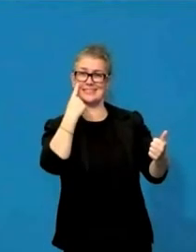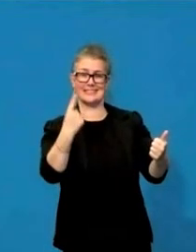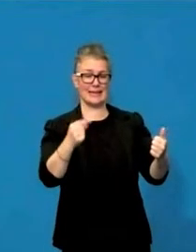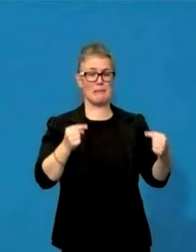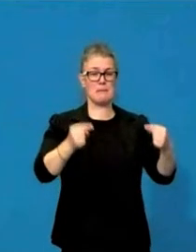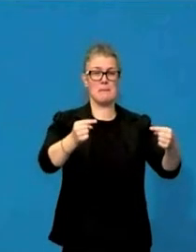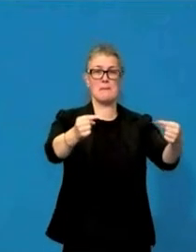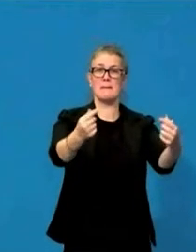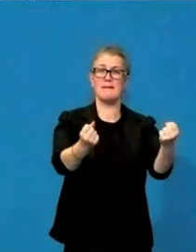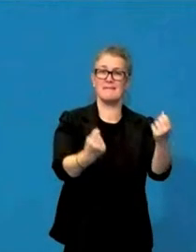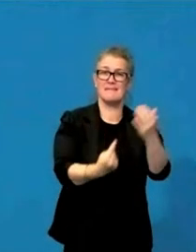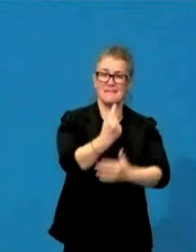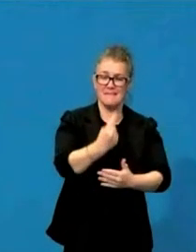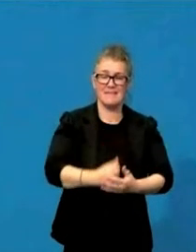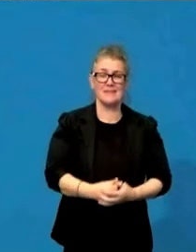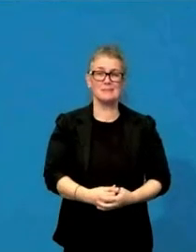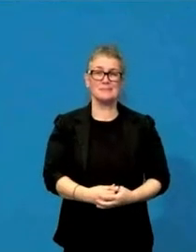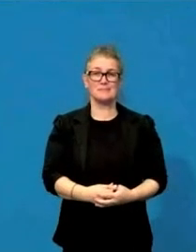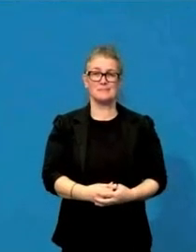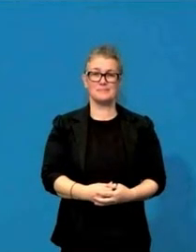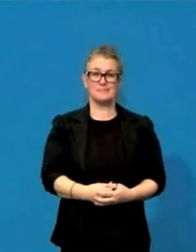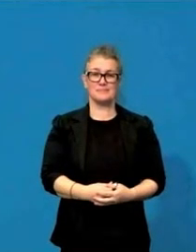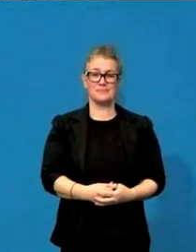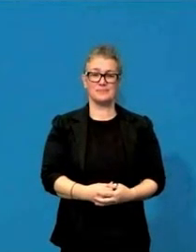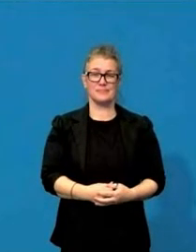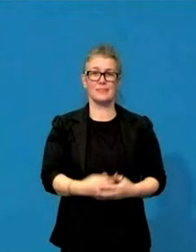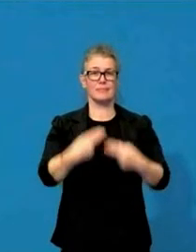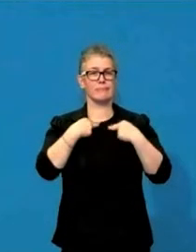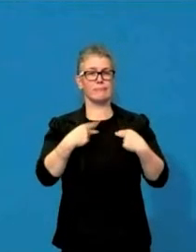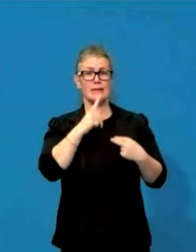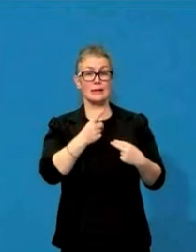20 years suggests that you know how to keep that mob under control,